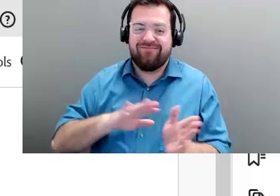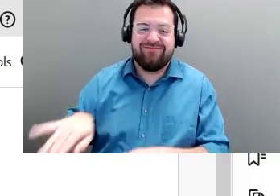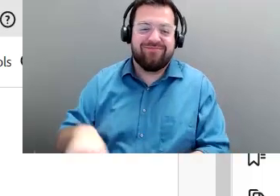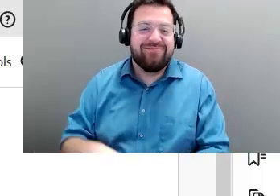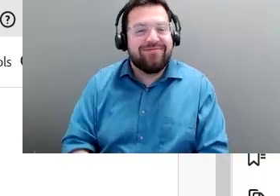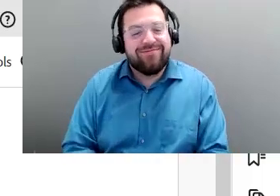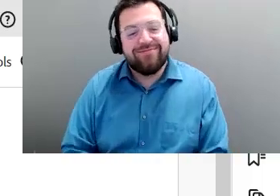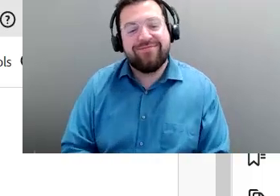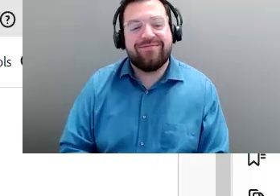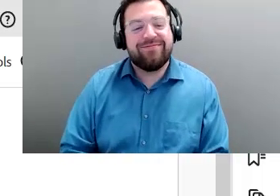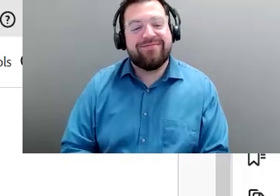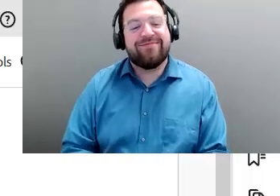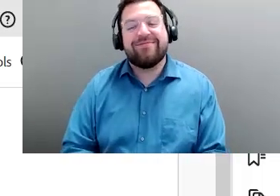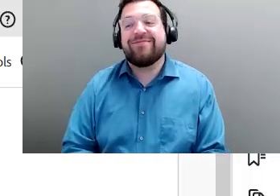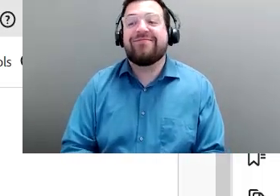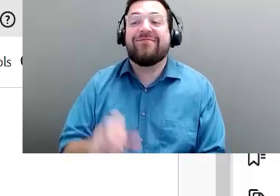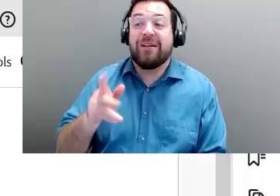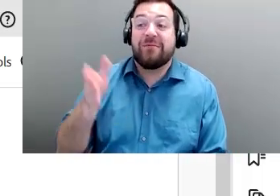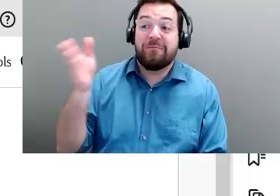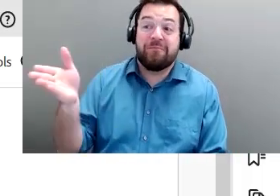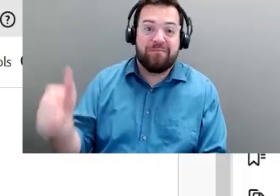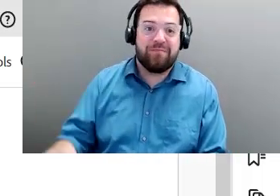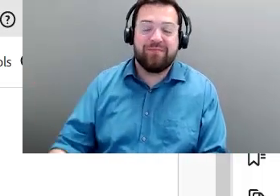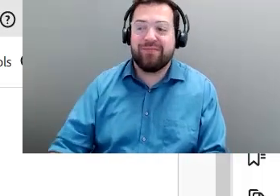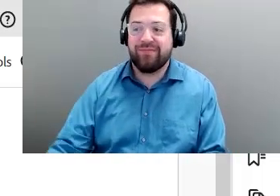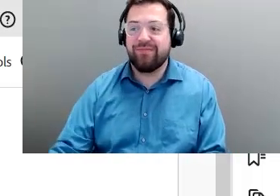So this one is, about discussions.